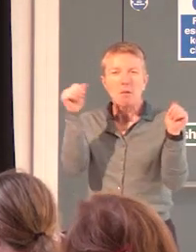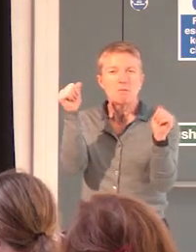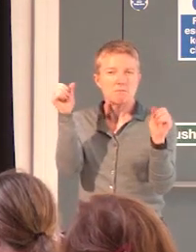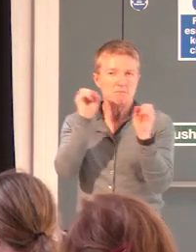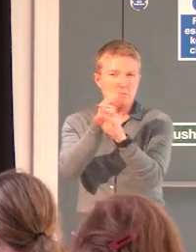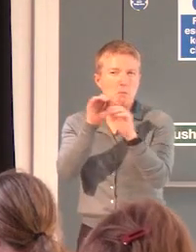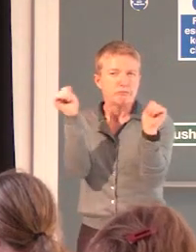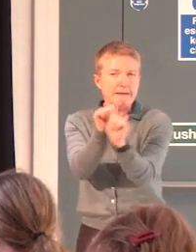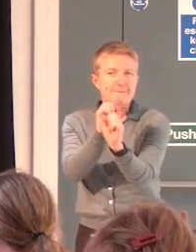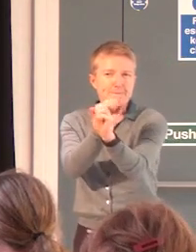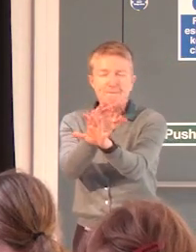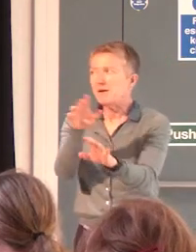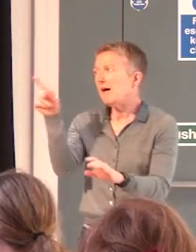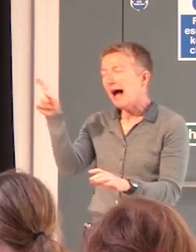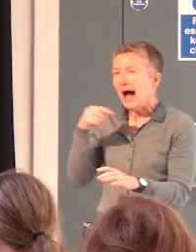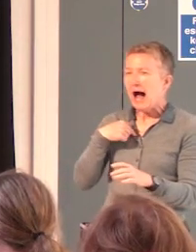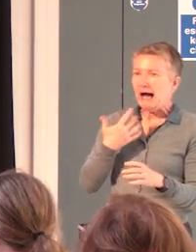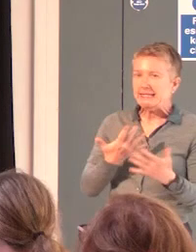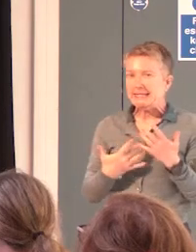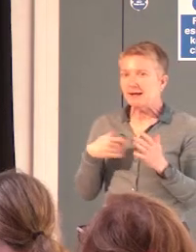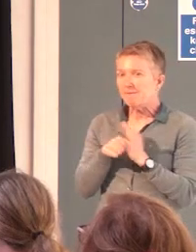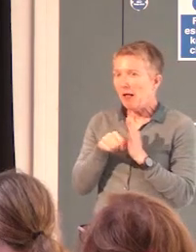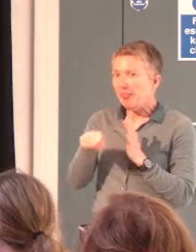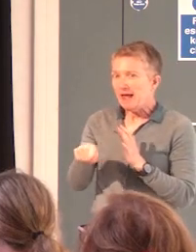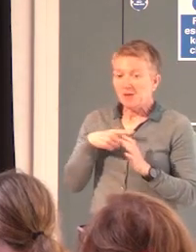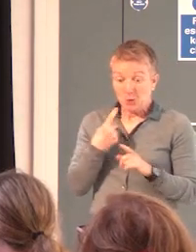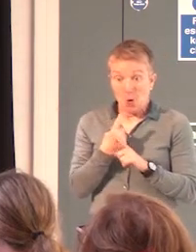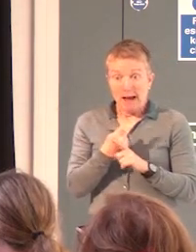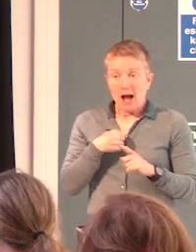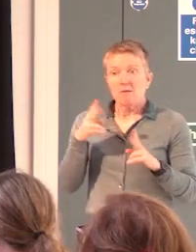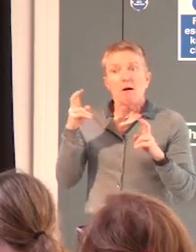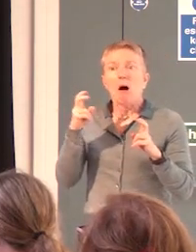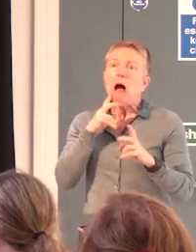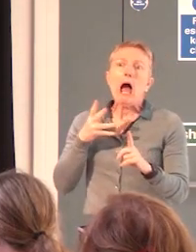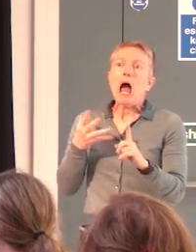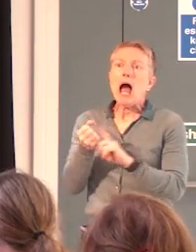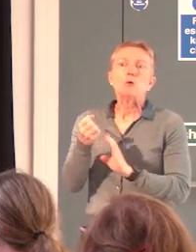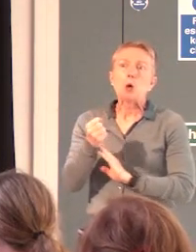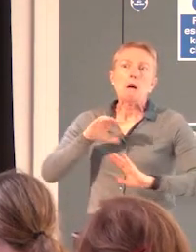to the beginning to talk about this world without outcomes. Again, coming out of COVID, the world opened up